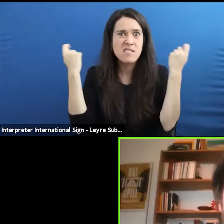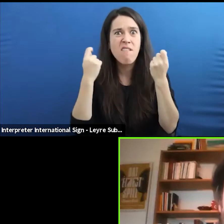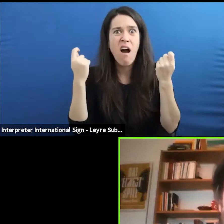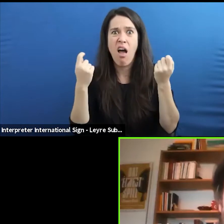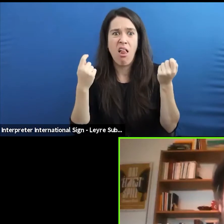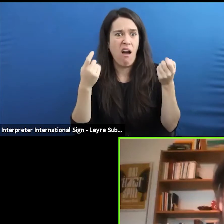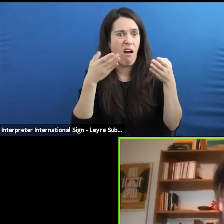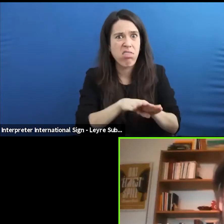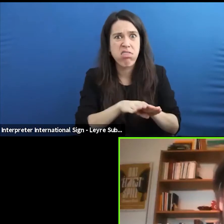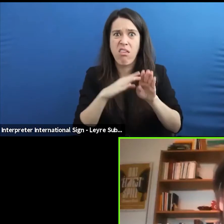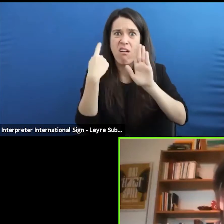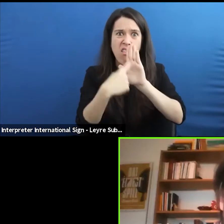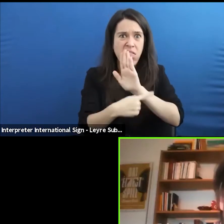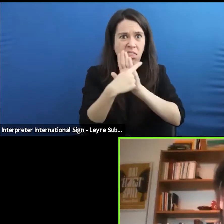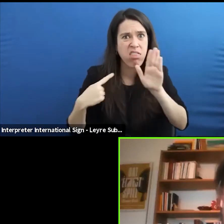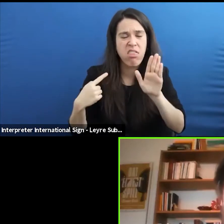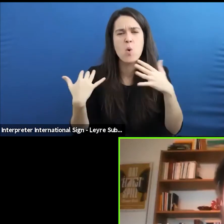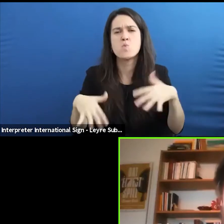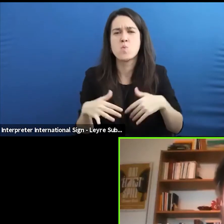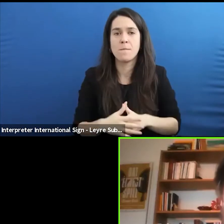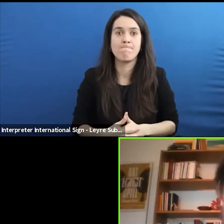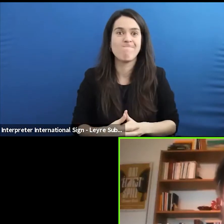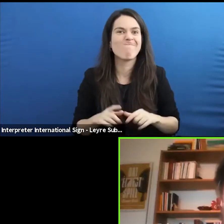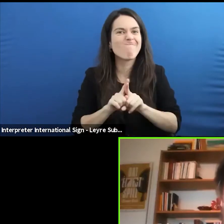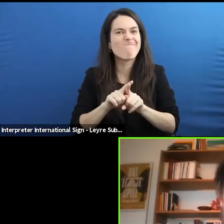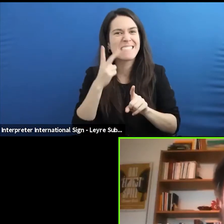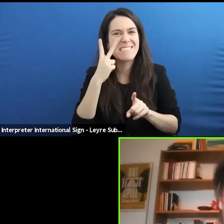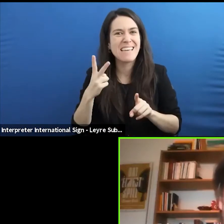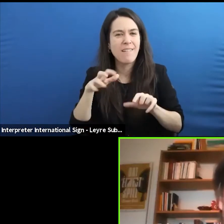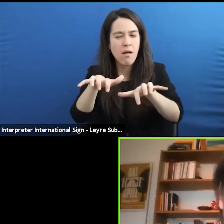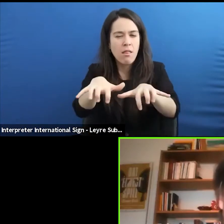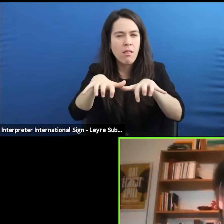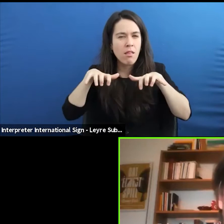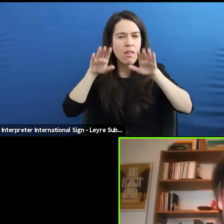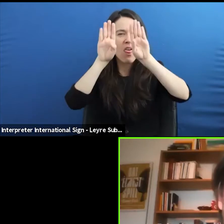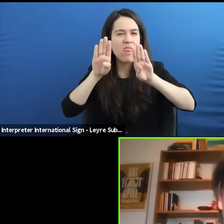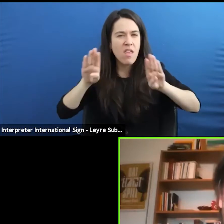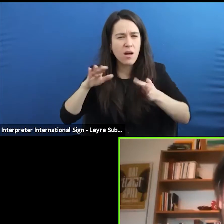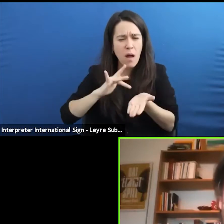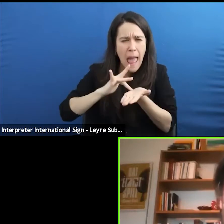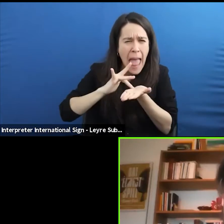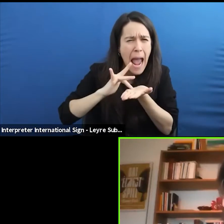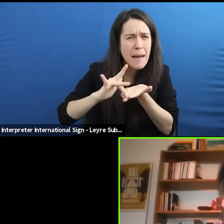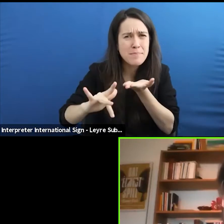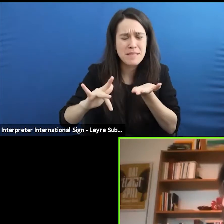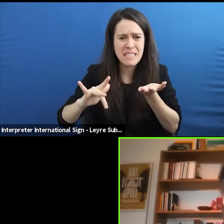now we have also seen empty theaters, empty auditoriums, we have also seen and heard artists